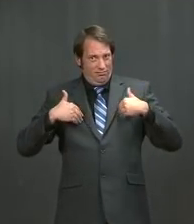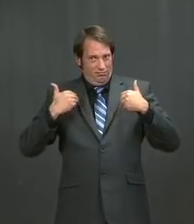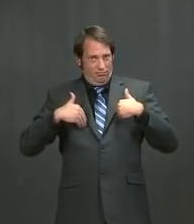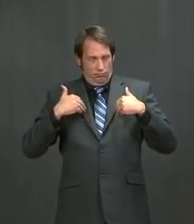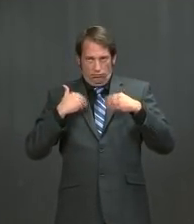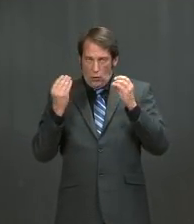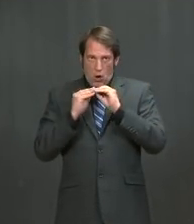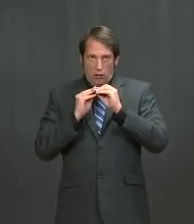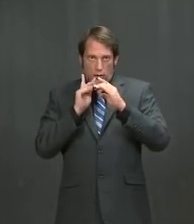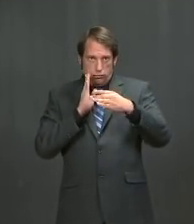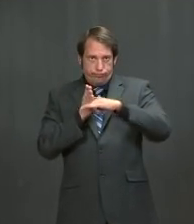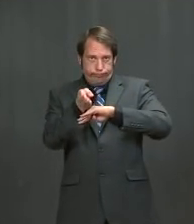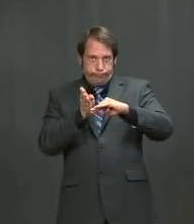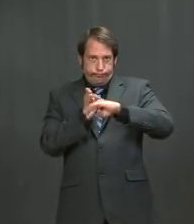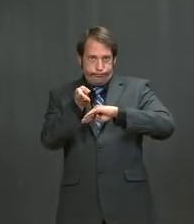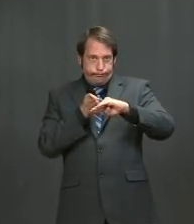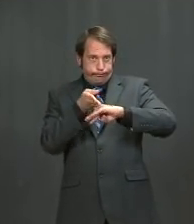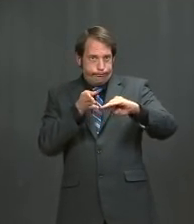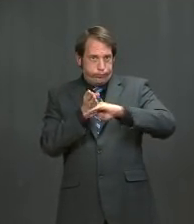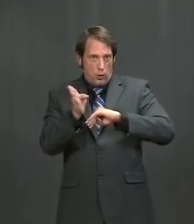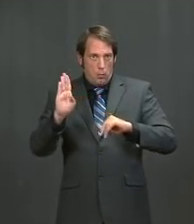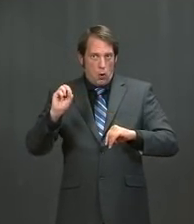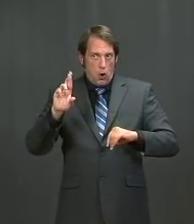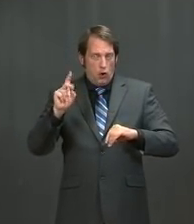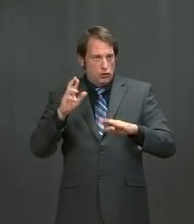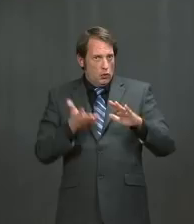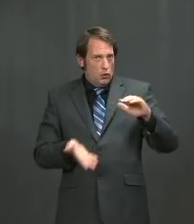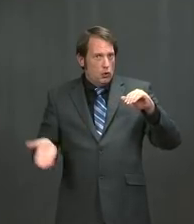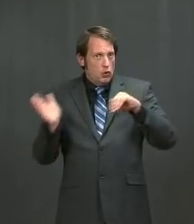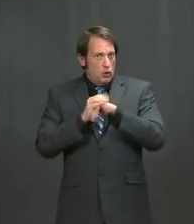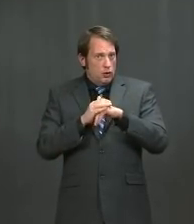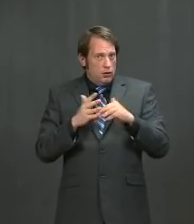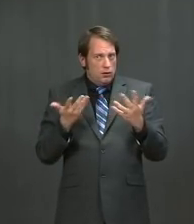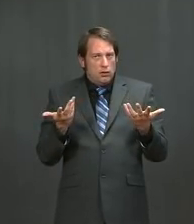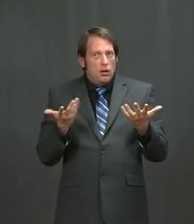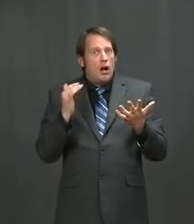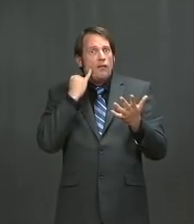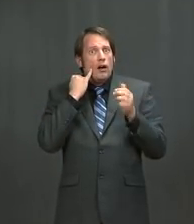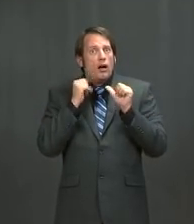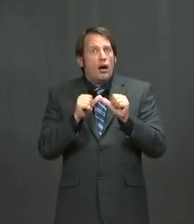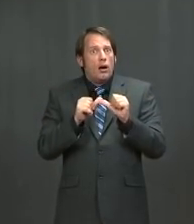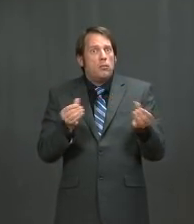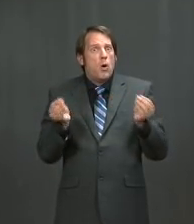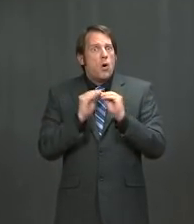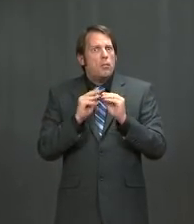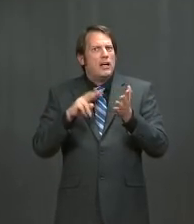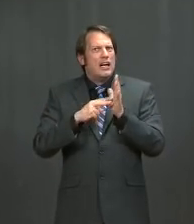If the trend continues, do you have a sense of how many migrants the United States can handle this month?